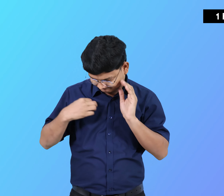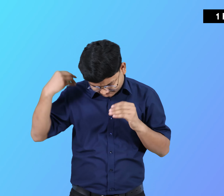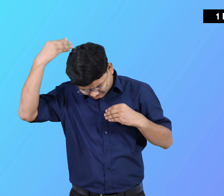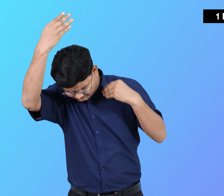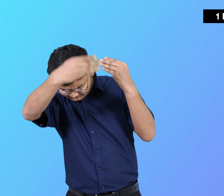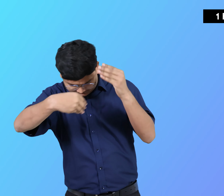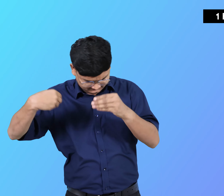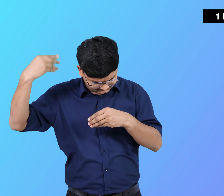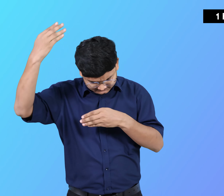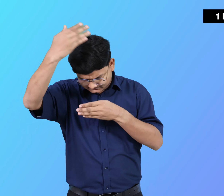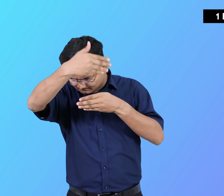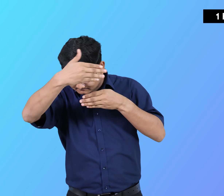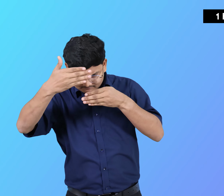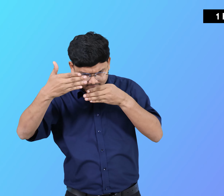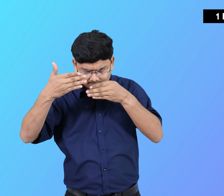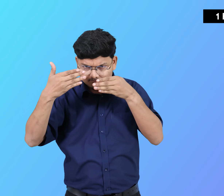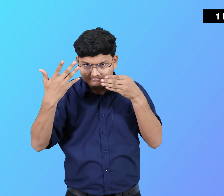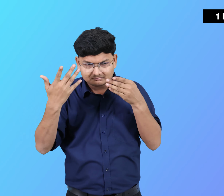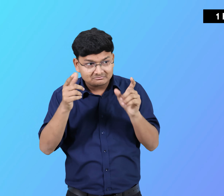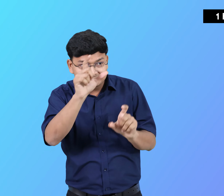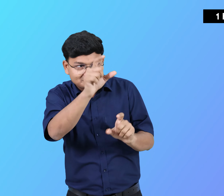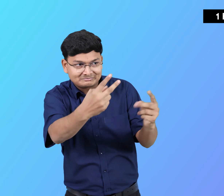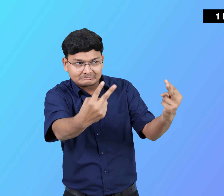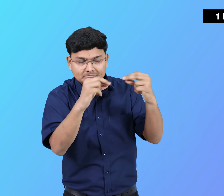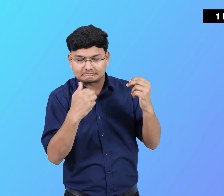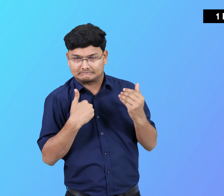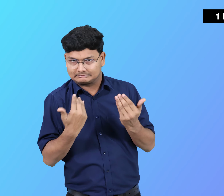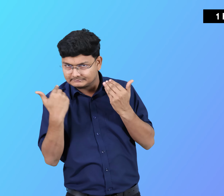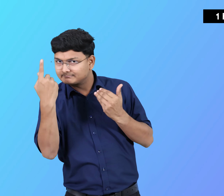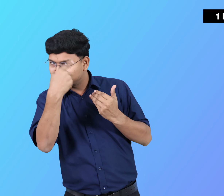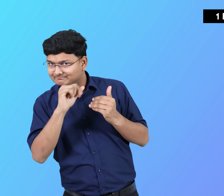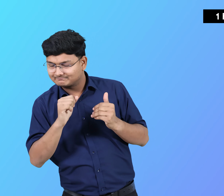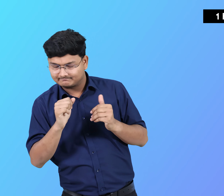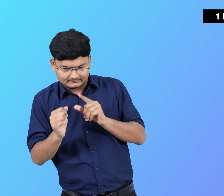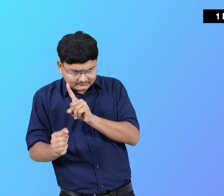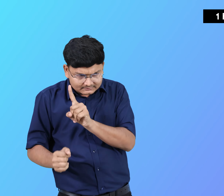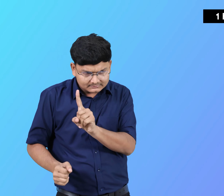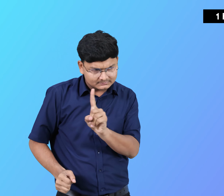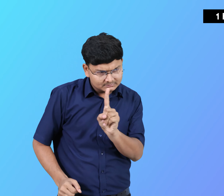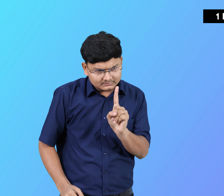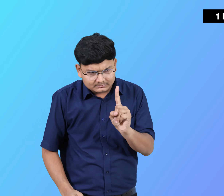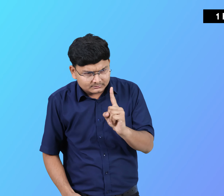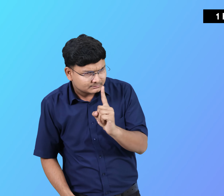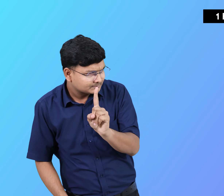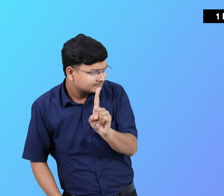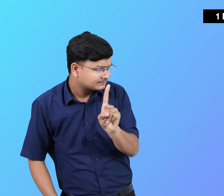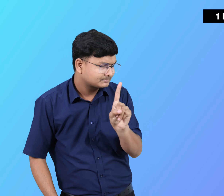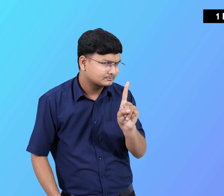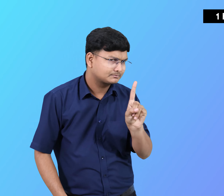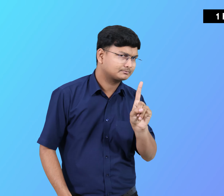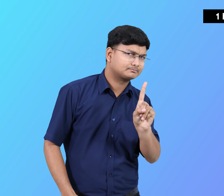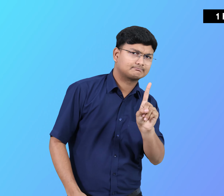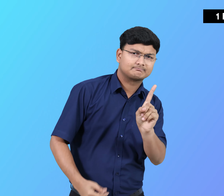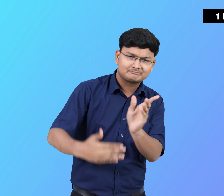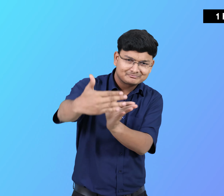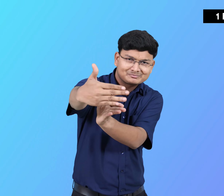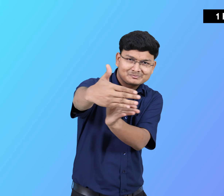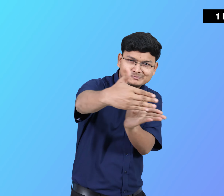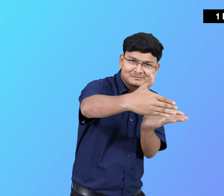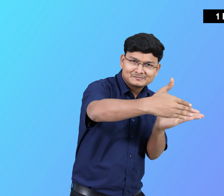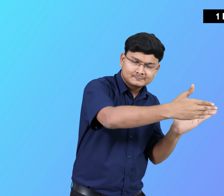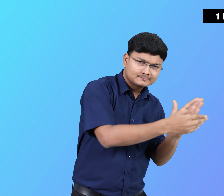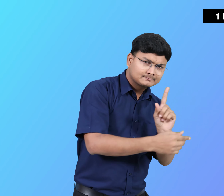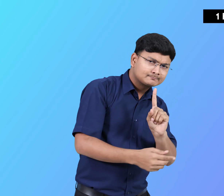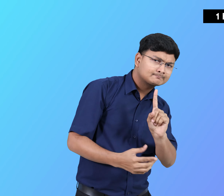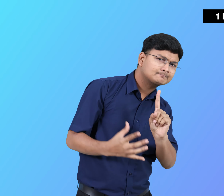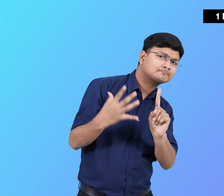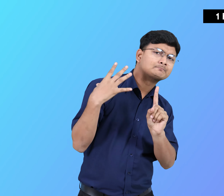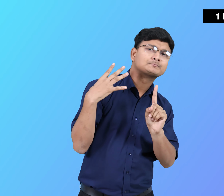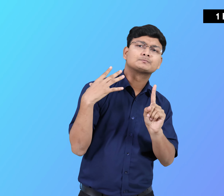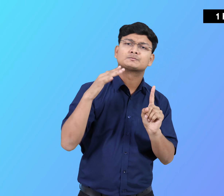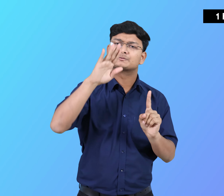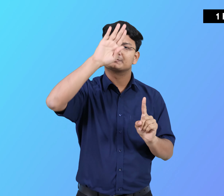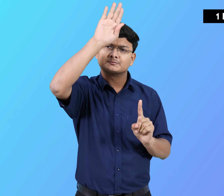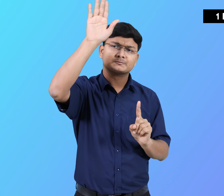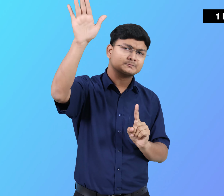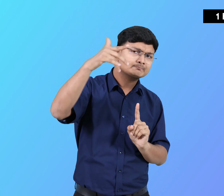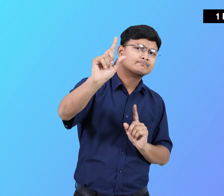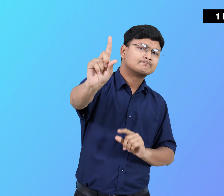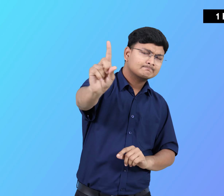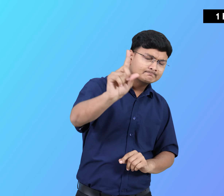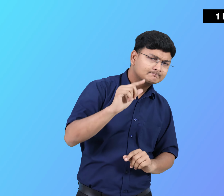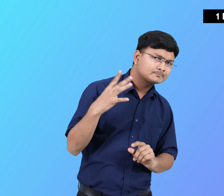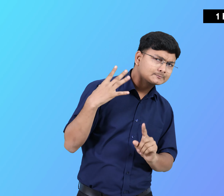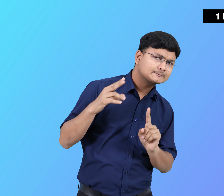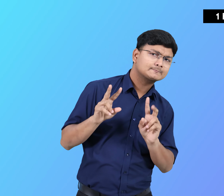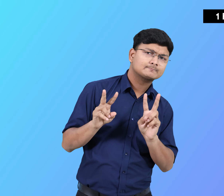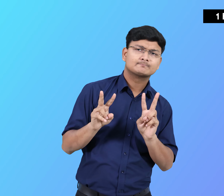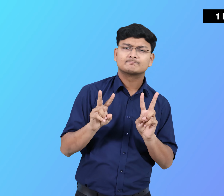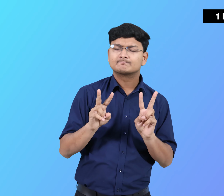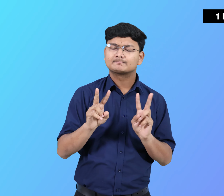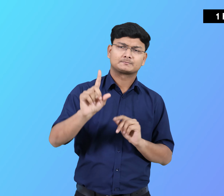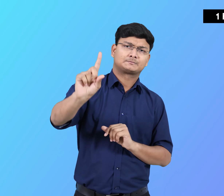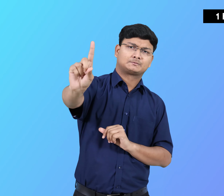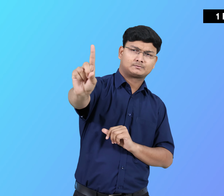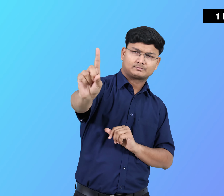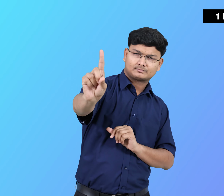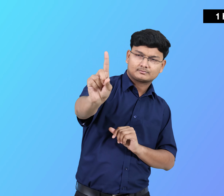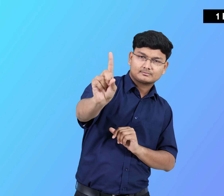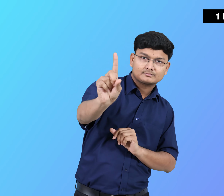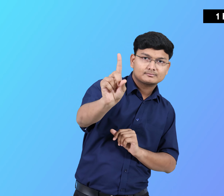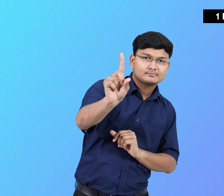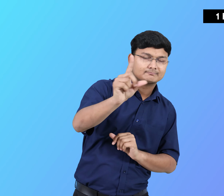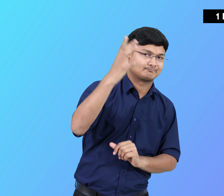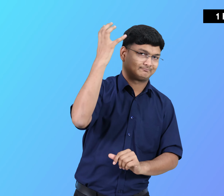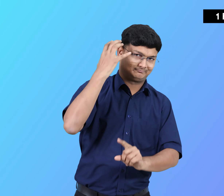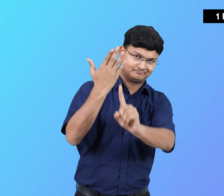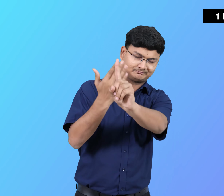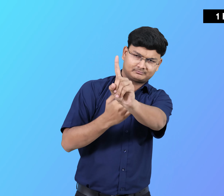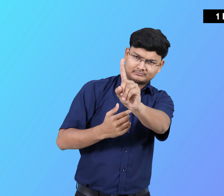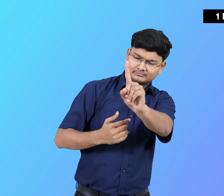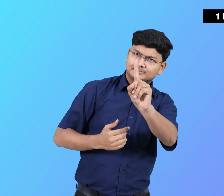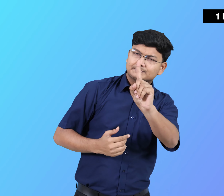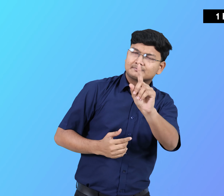So the prophet wrapped his face with a cloth. This way no one could see who he was. The prophet went and waited for the king by the road.